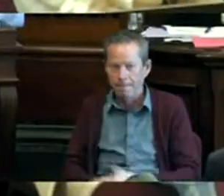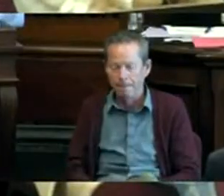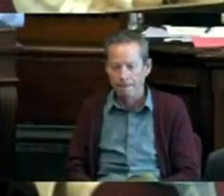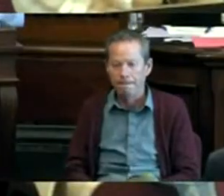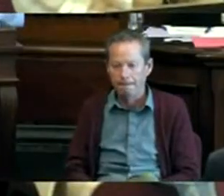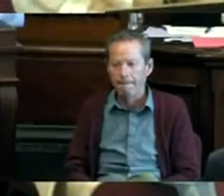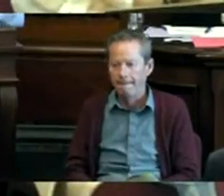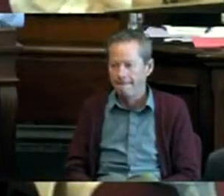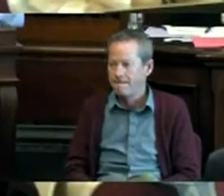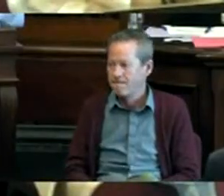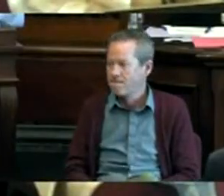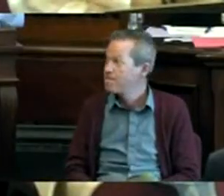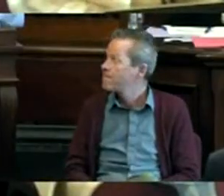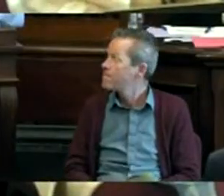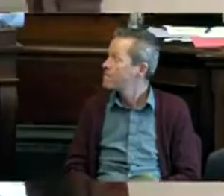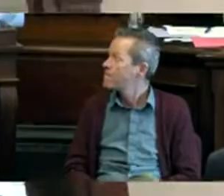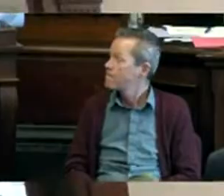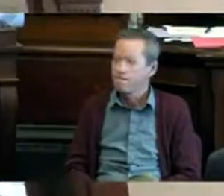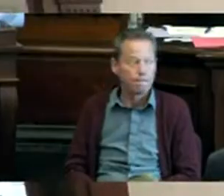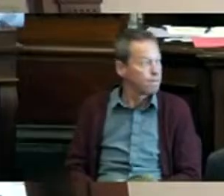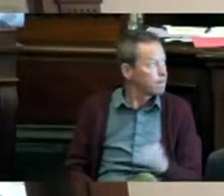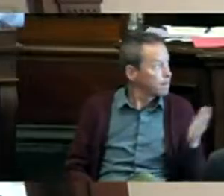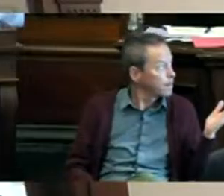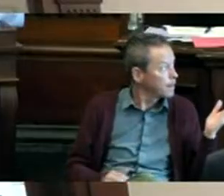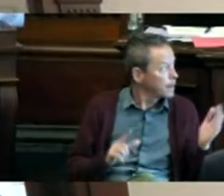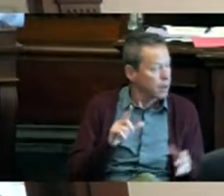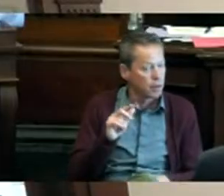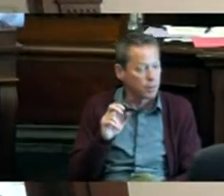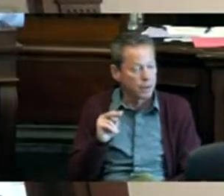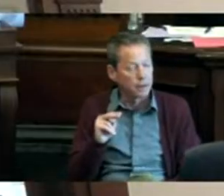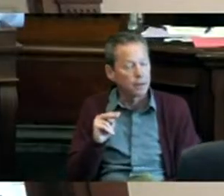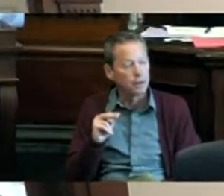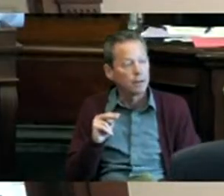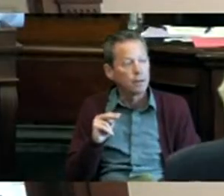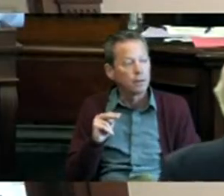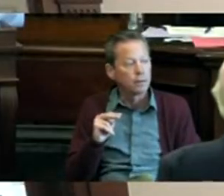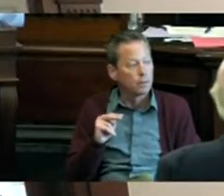treat it gently as well as. As